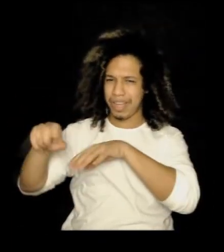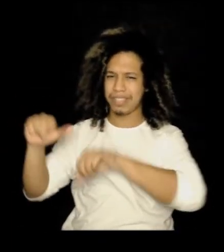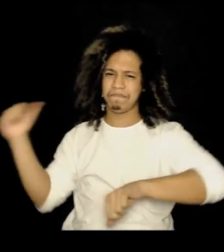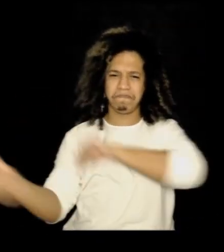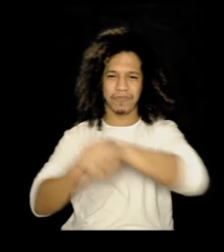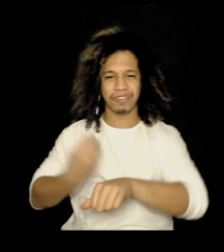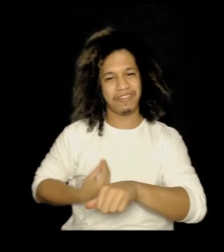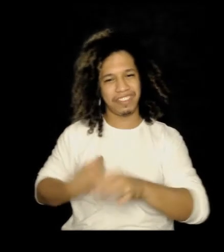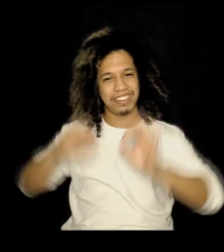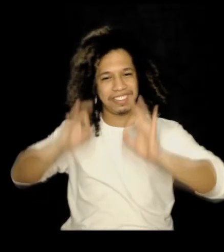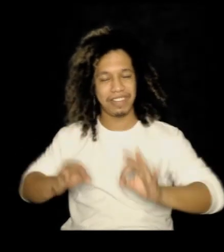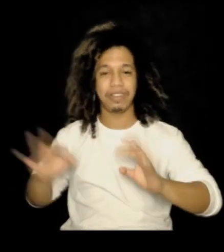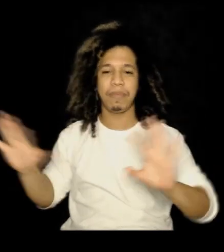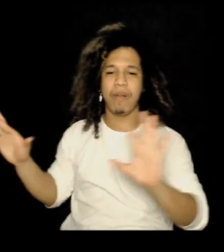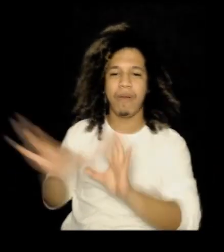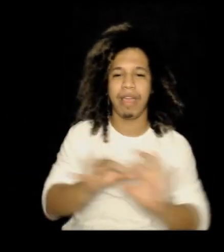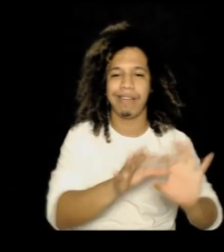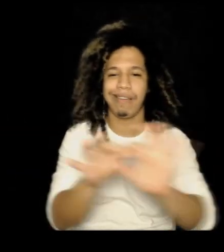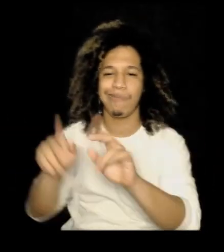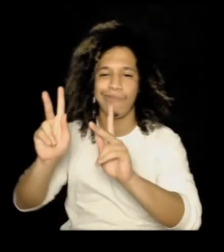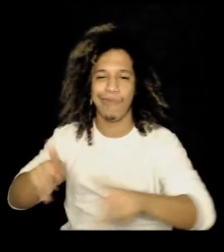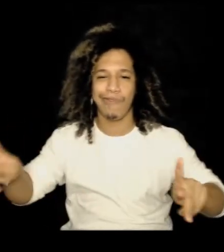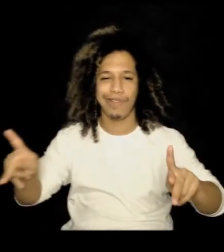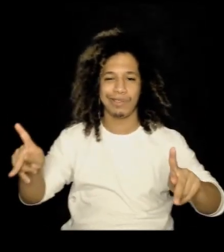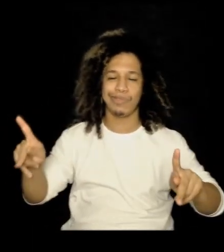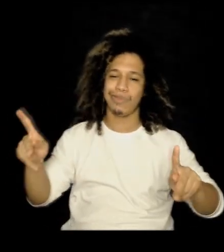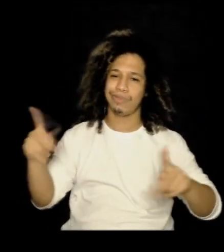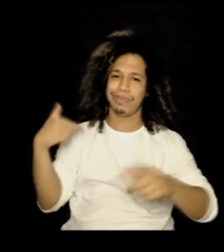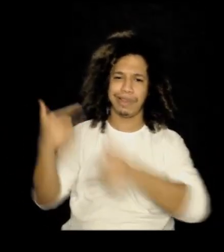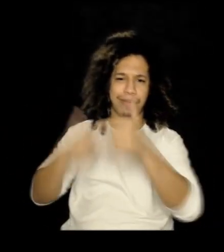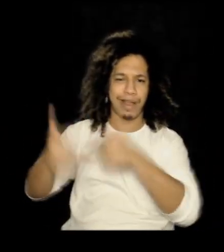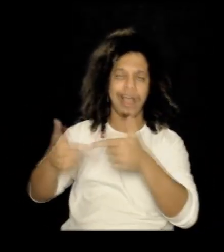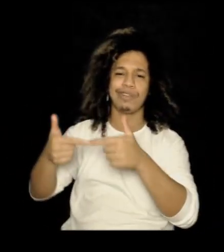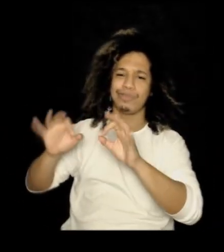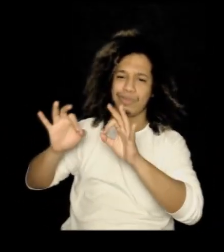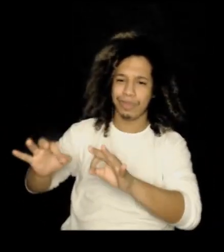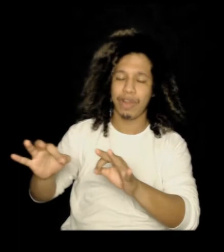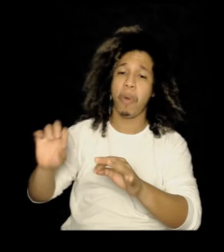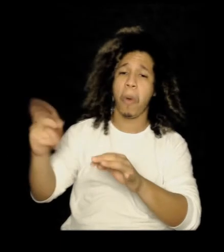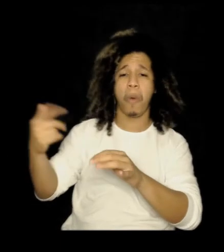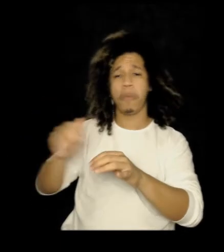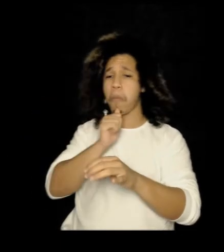and how it can connect teachers, whether they are pre-service or in-service, with the academics of the